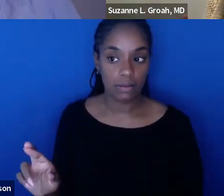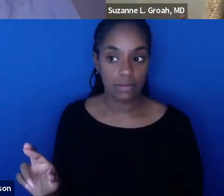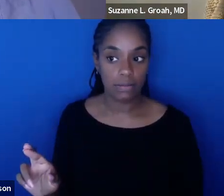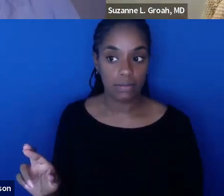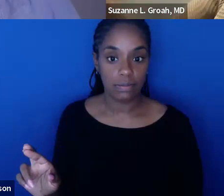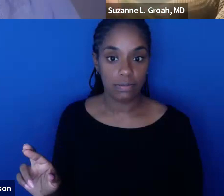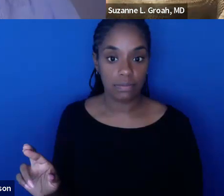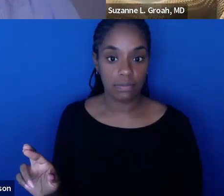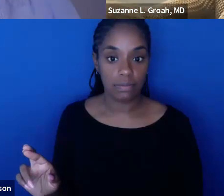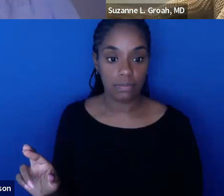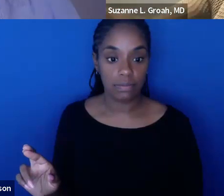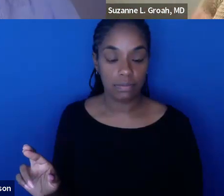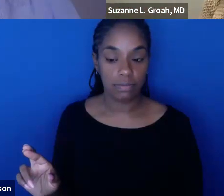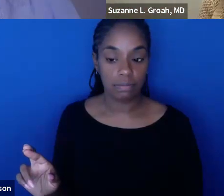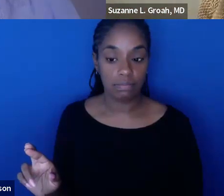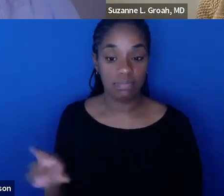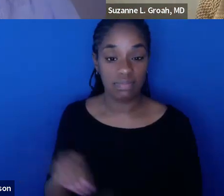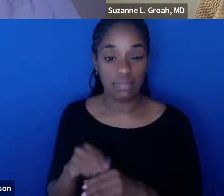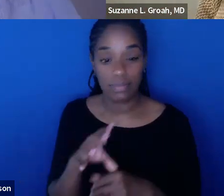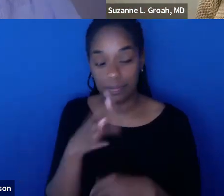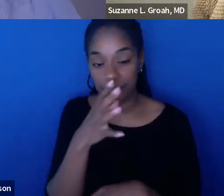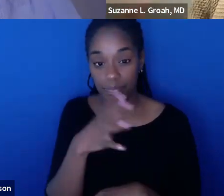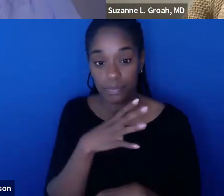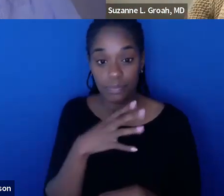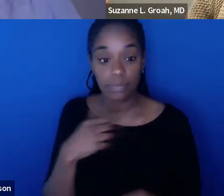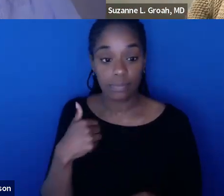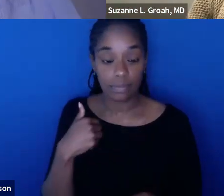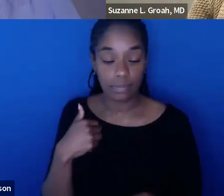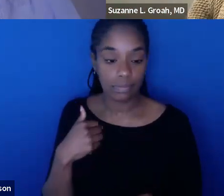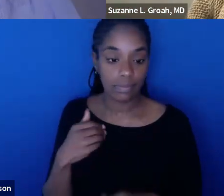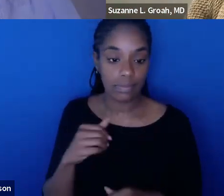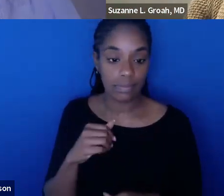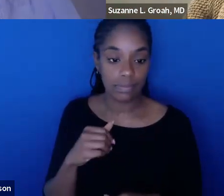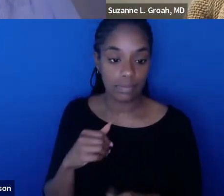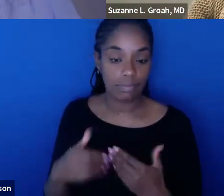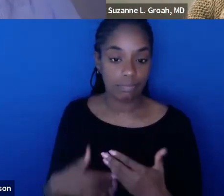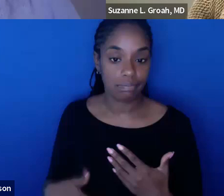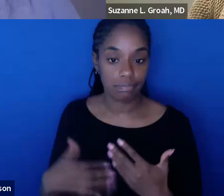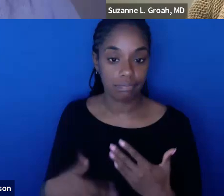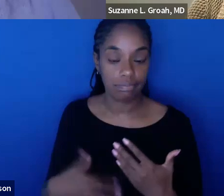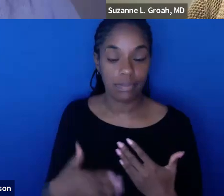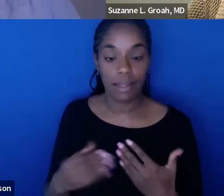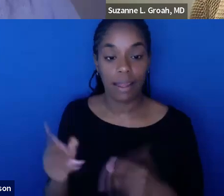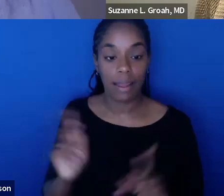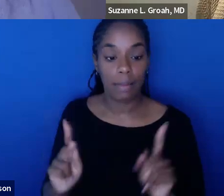degree in those women who were having incontinence, but also in people with spinal cord injury and spinal cord disease who had neurogenic bladder.